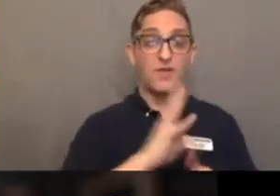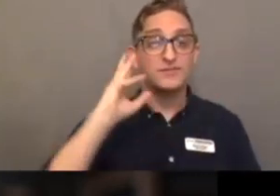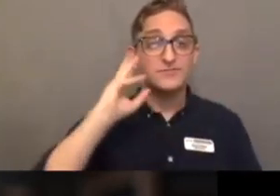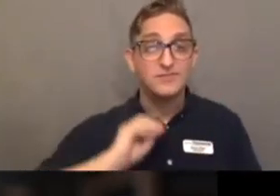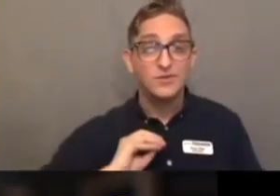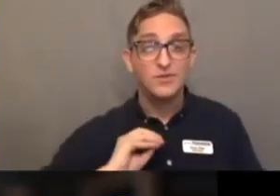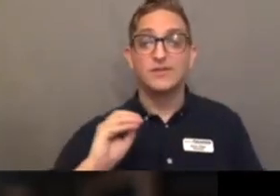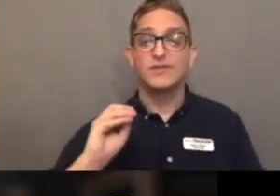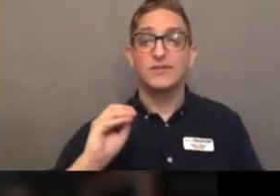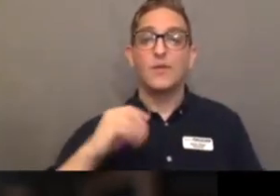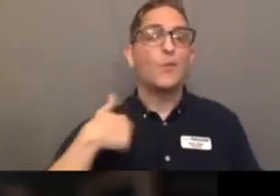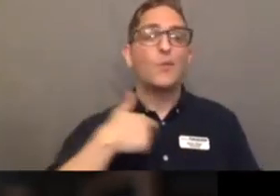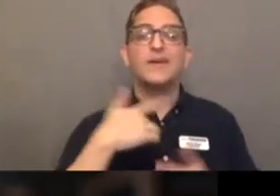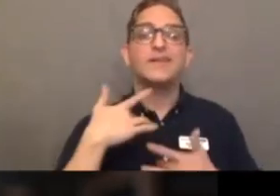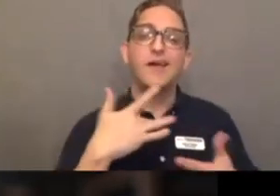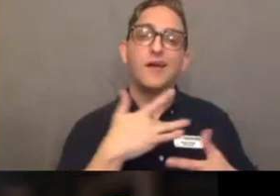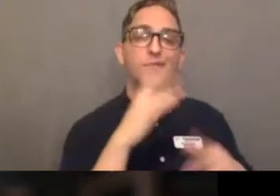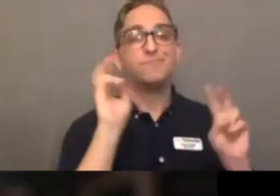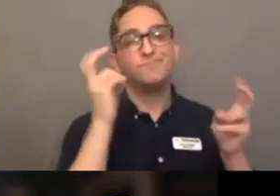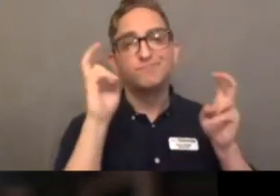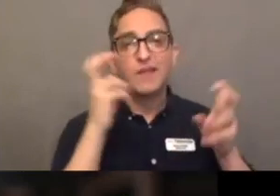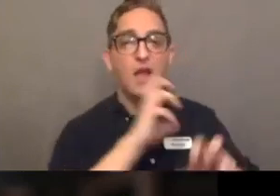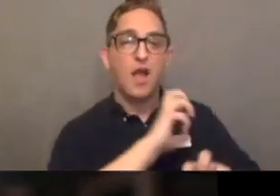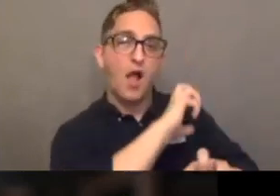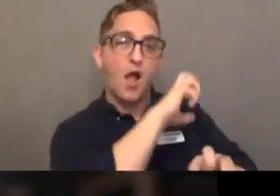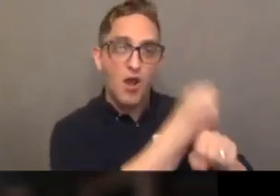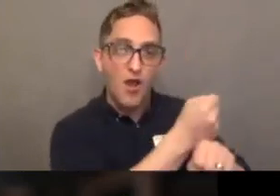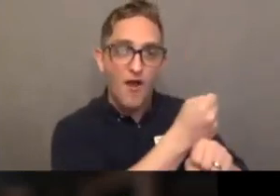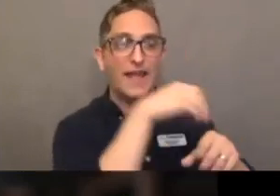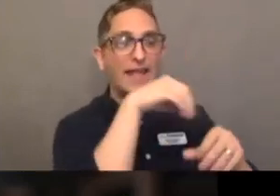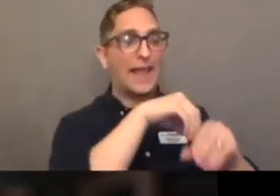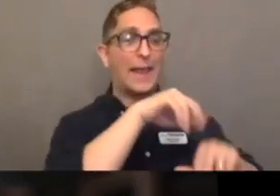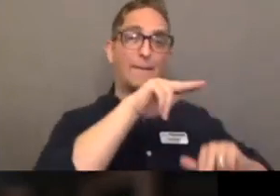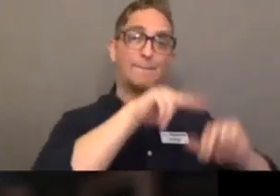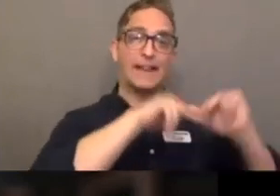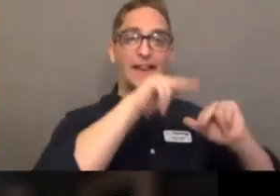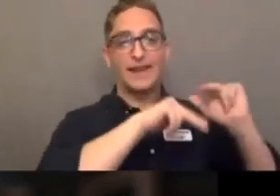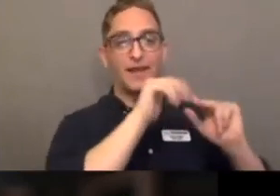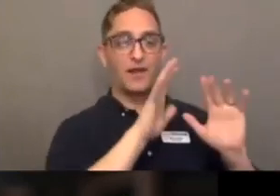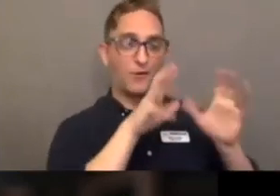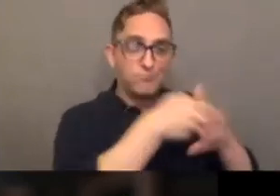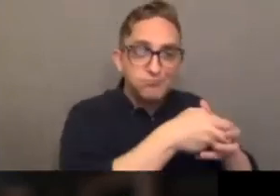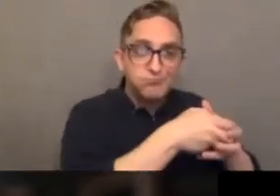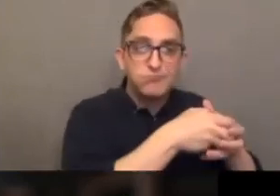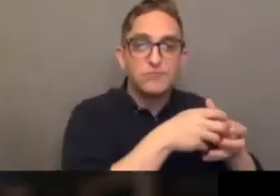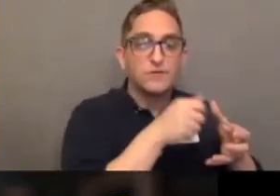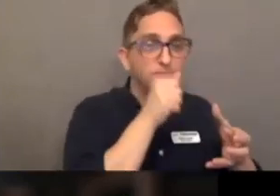let them out of the building, don't let them people to people that they're building for